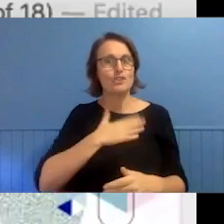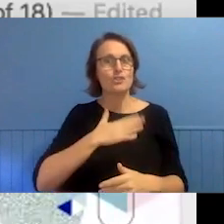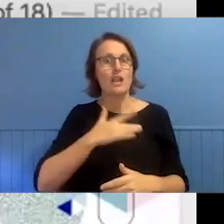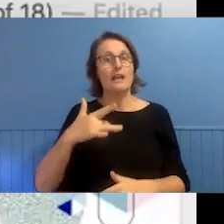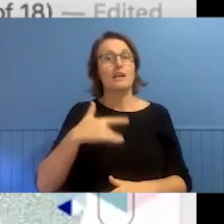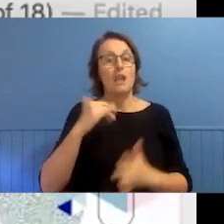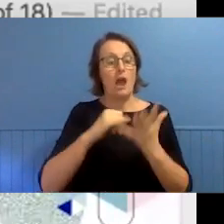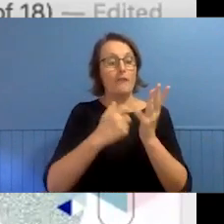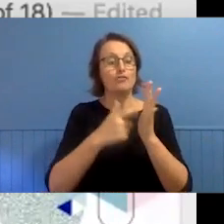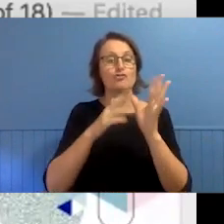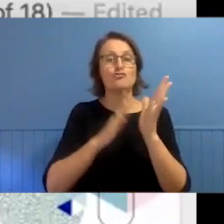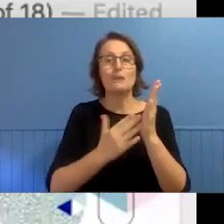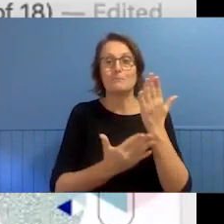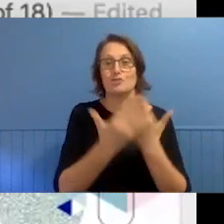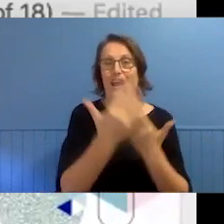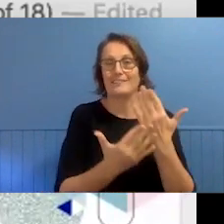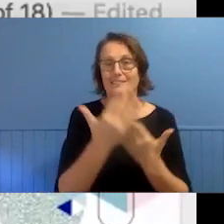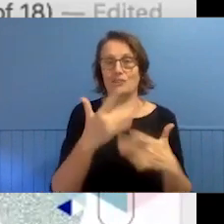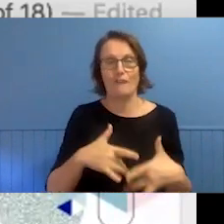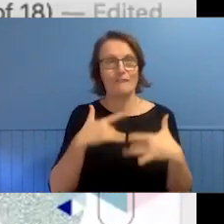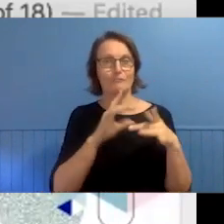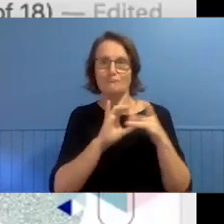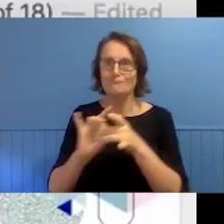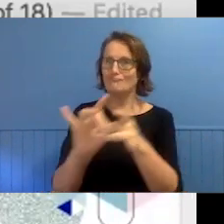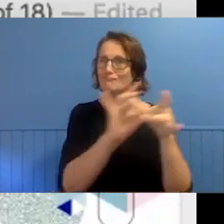connected. She said it was nice and felt like a non-threatening